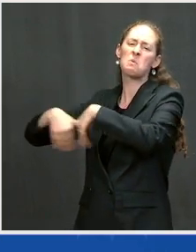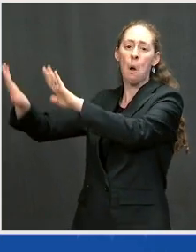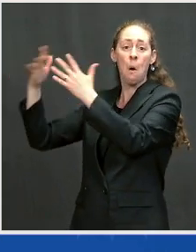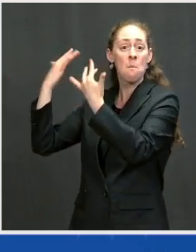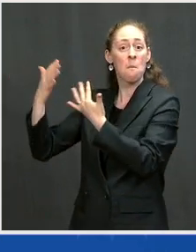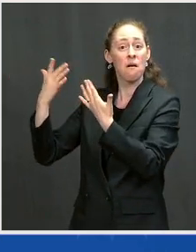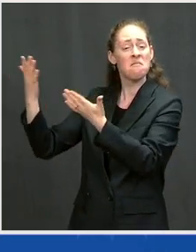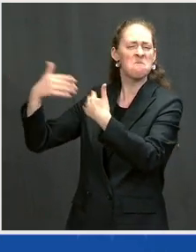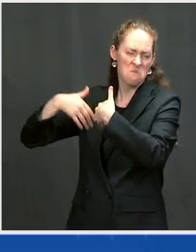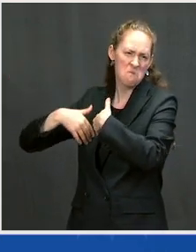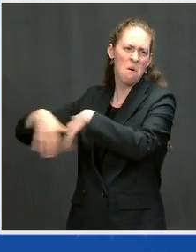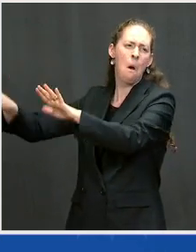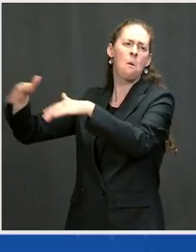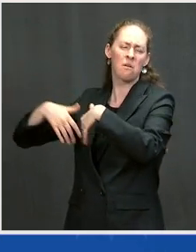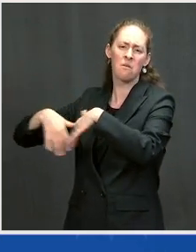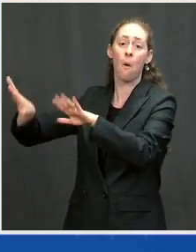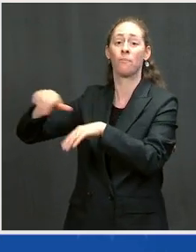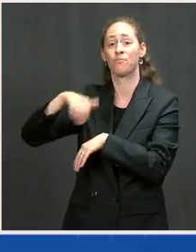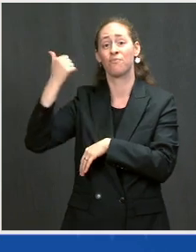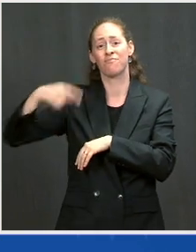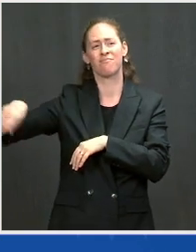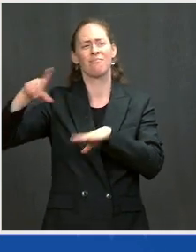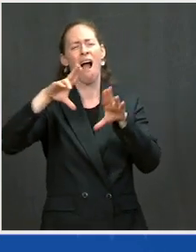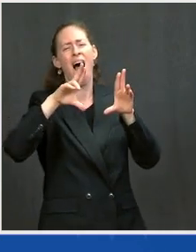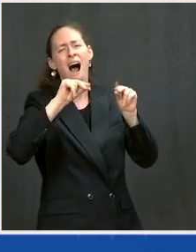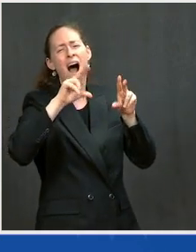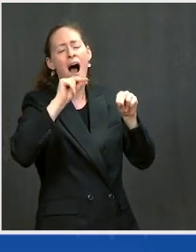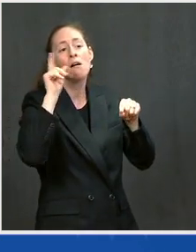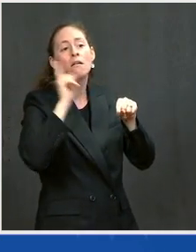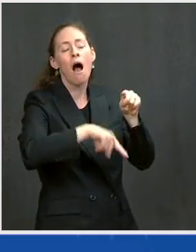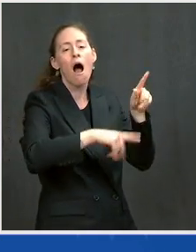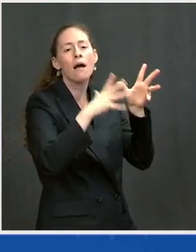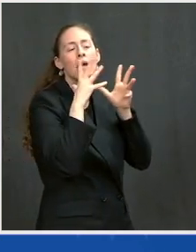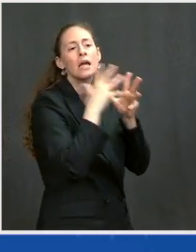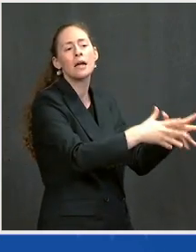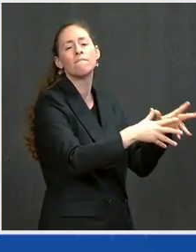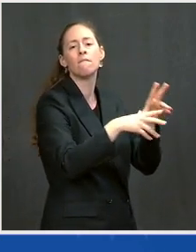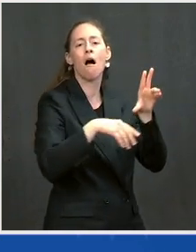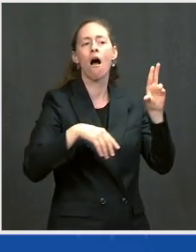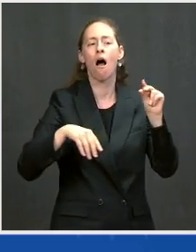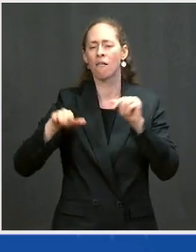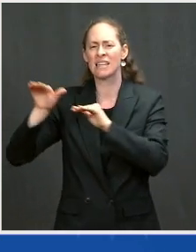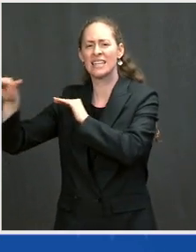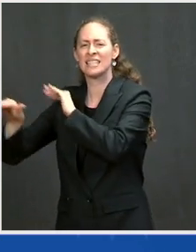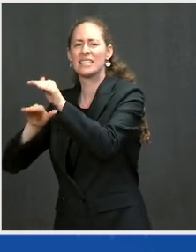the Rangers refused the order and staged an effort to retrieve him from the foxhole while still under fire from the enemy.